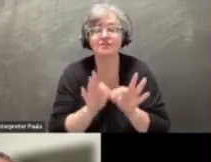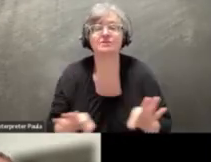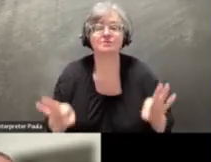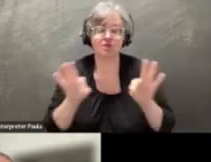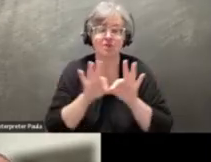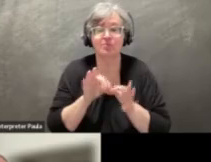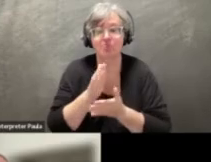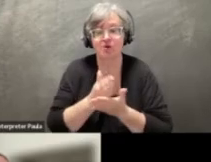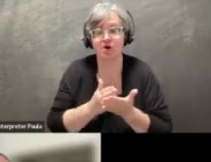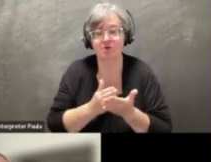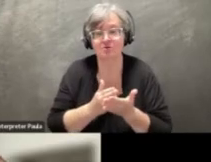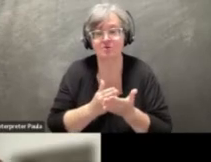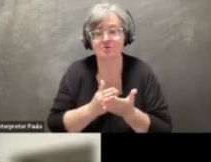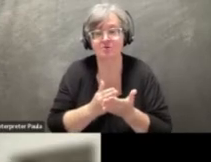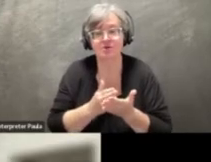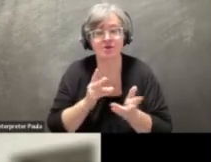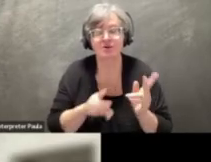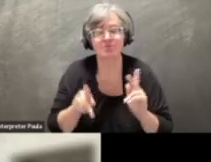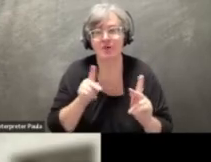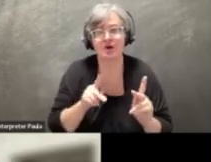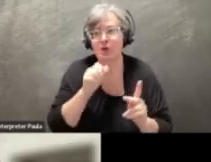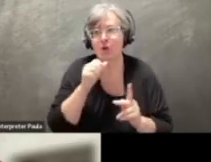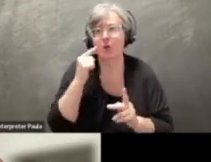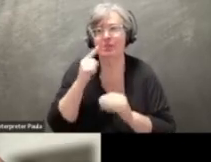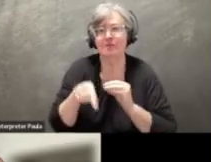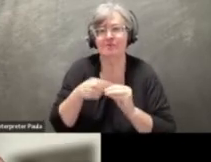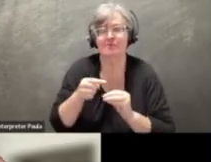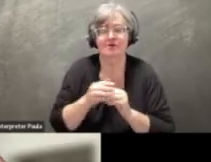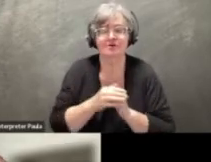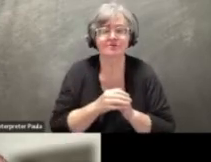aspect that people don't think about is that it's your